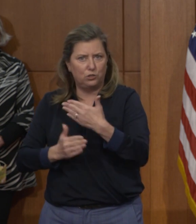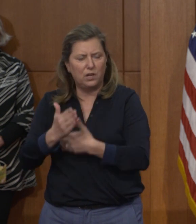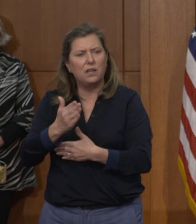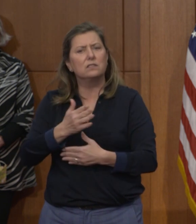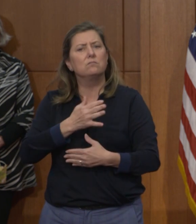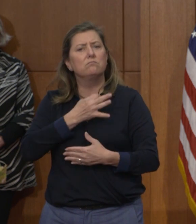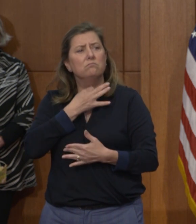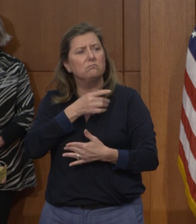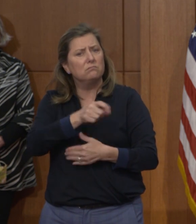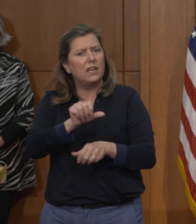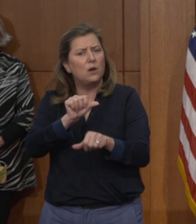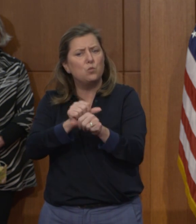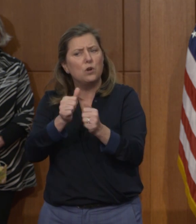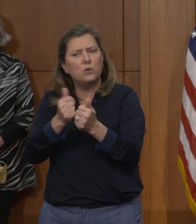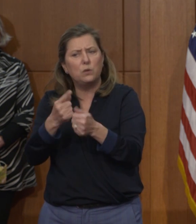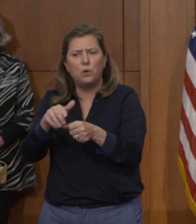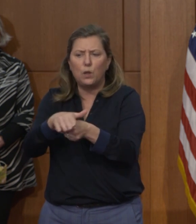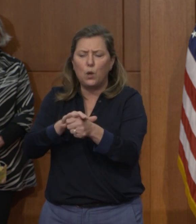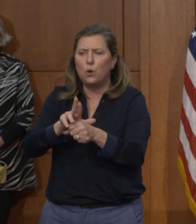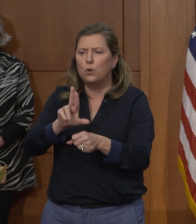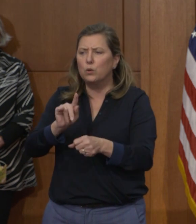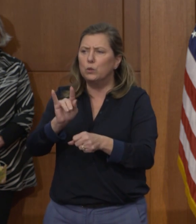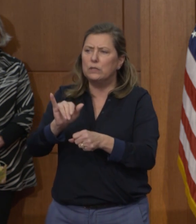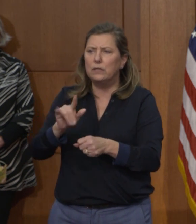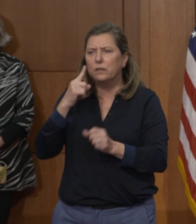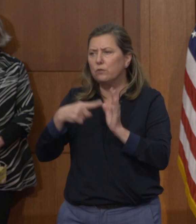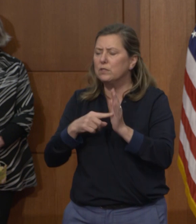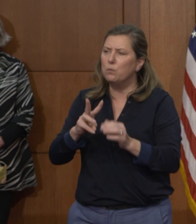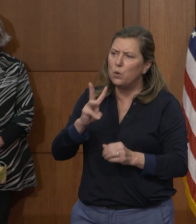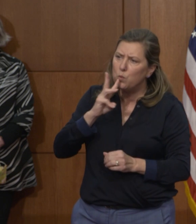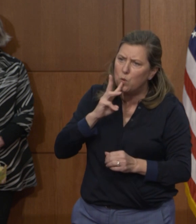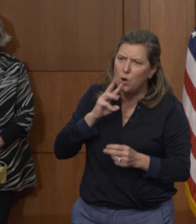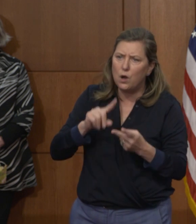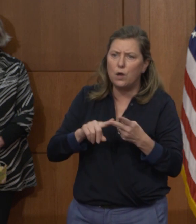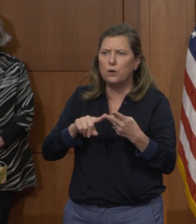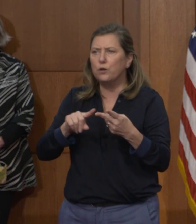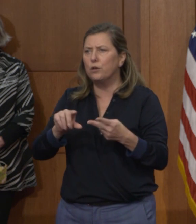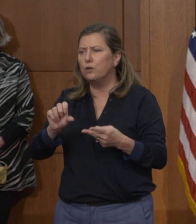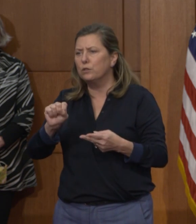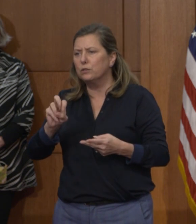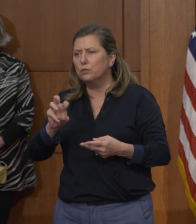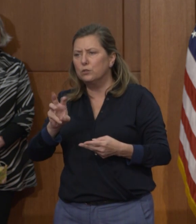utilities unable to sell some of the CDC protocols, such things washing their hands.